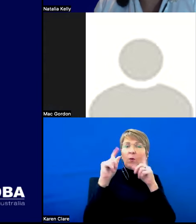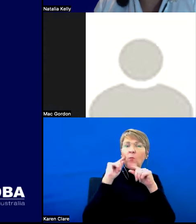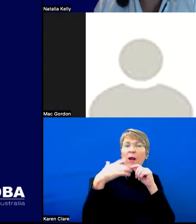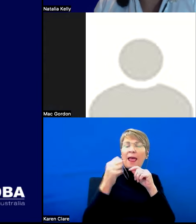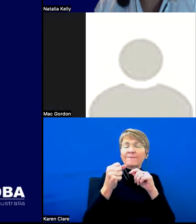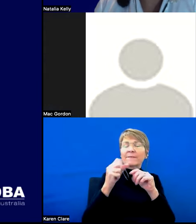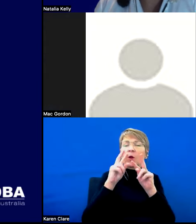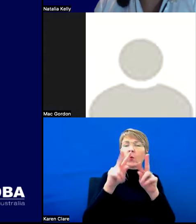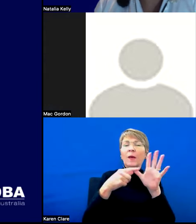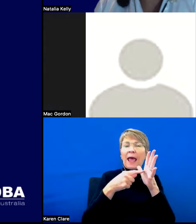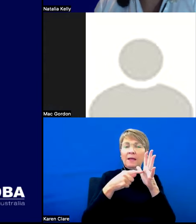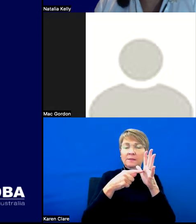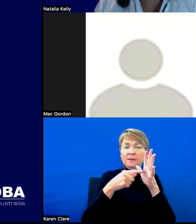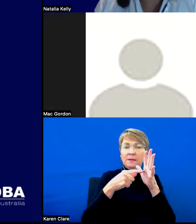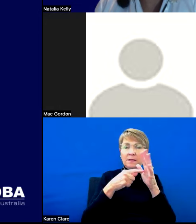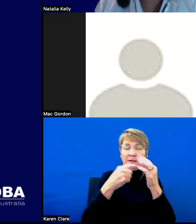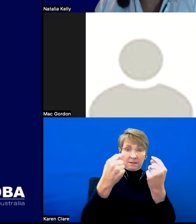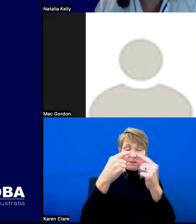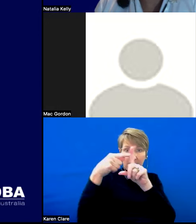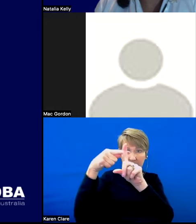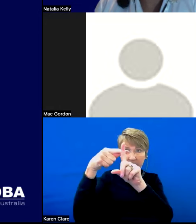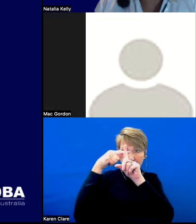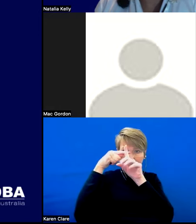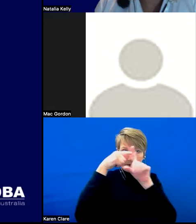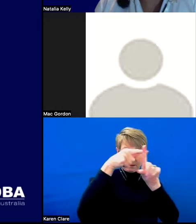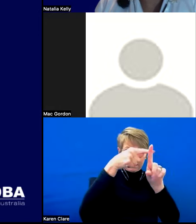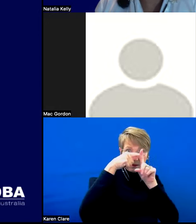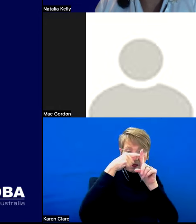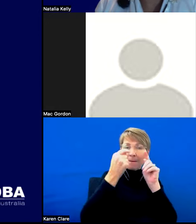alignment, a range of movements visual fields and also the need for glasses.